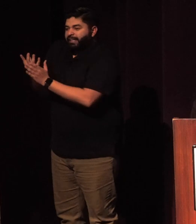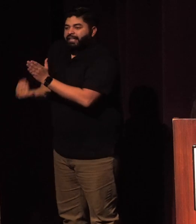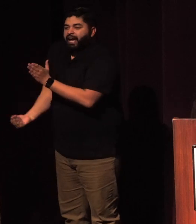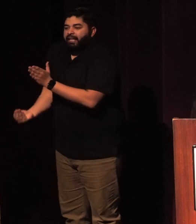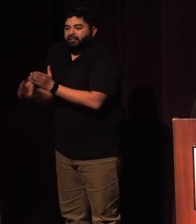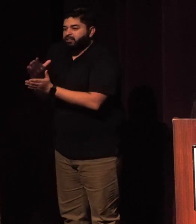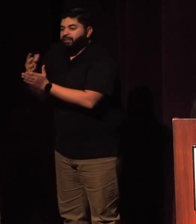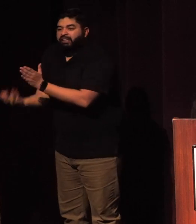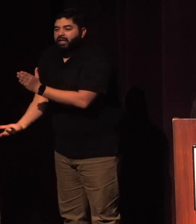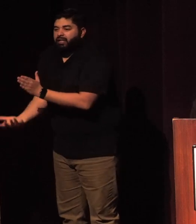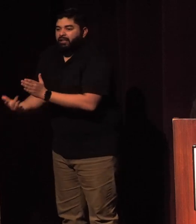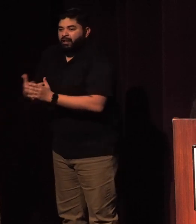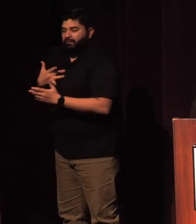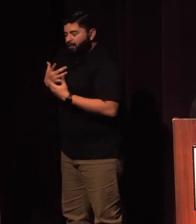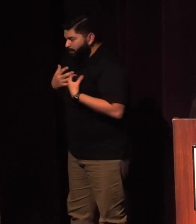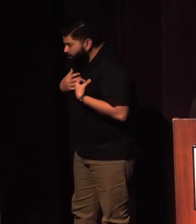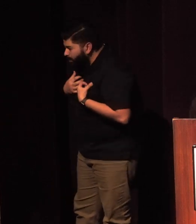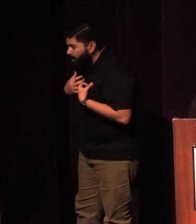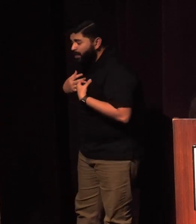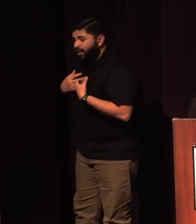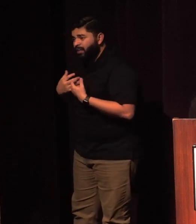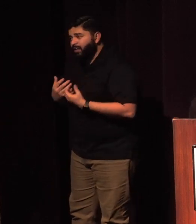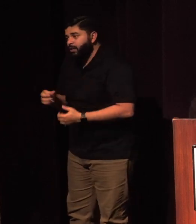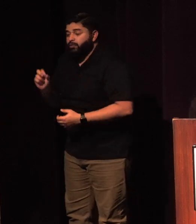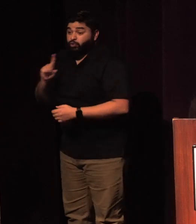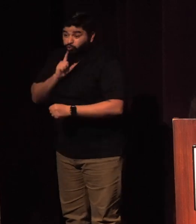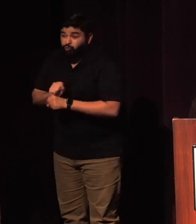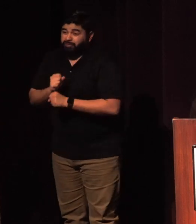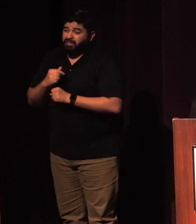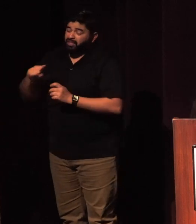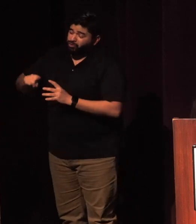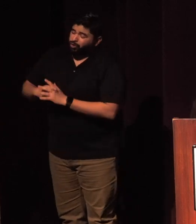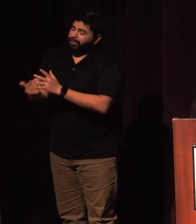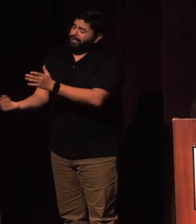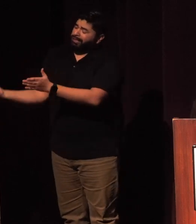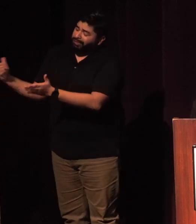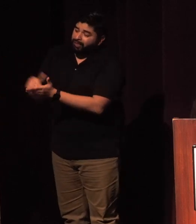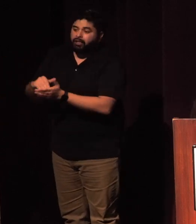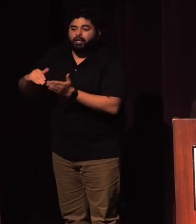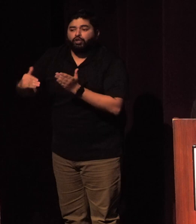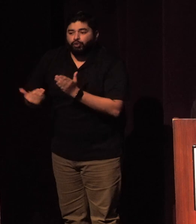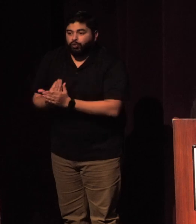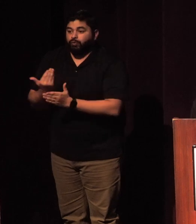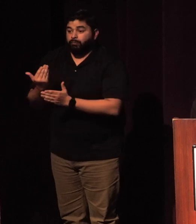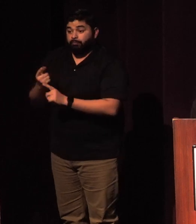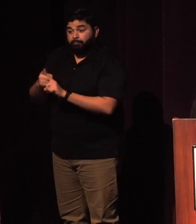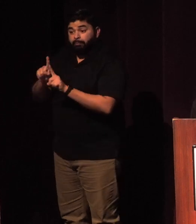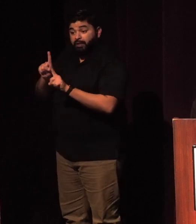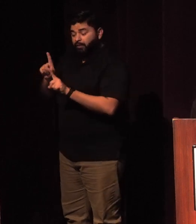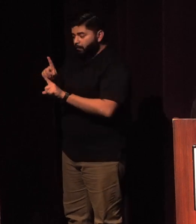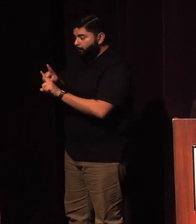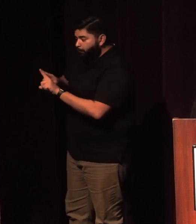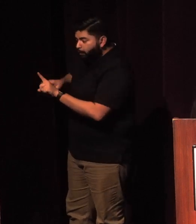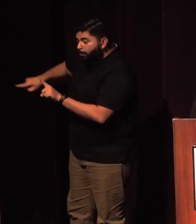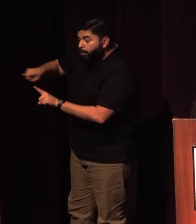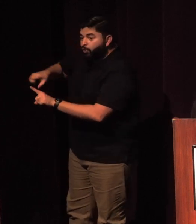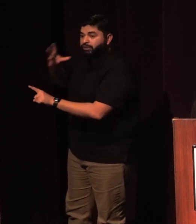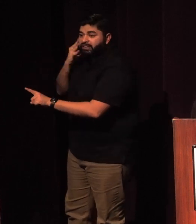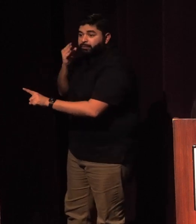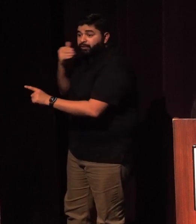For months I mourned over the three years of my life being wasted. I truly started off new. But I knew what I was doing.